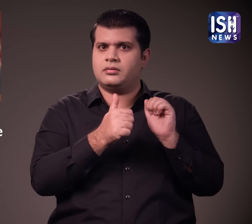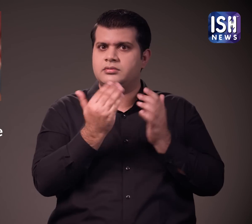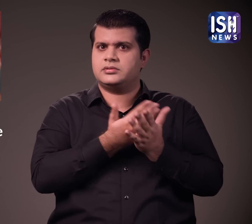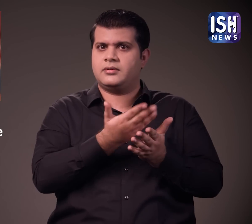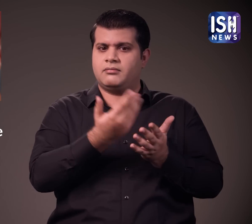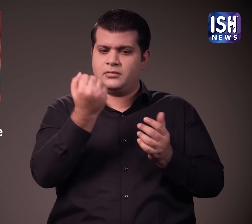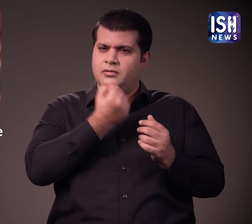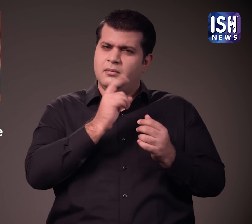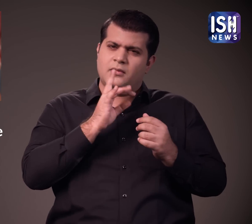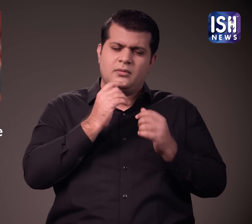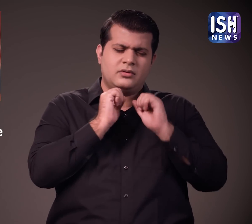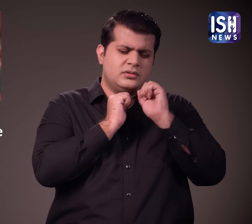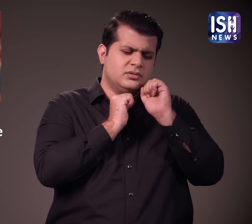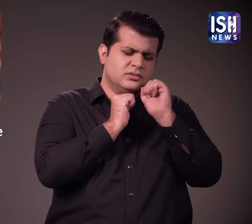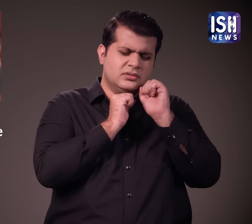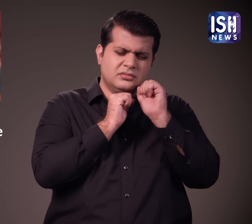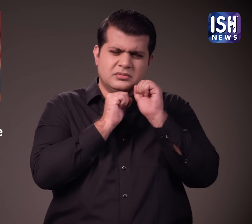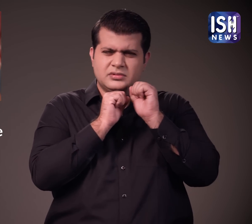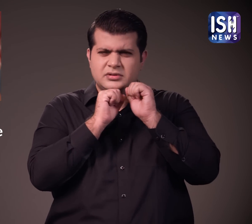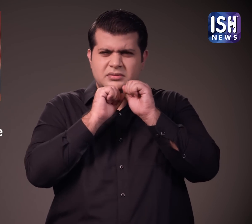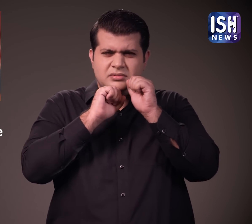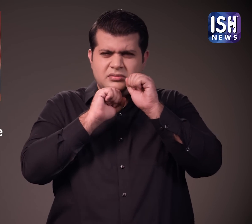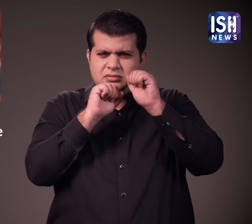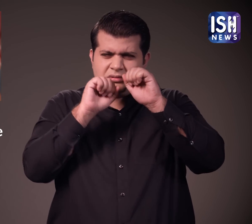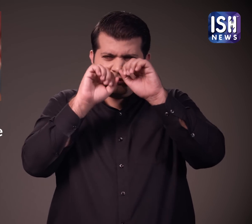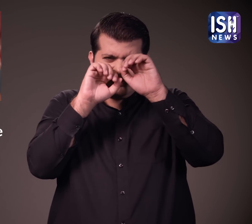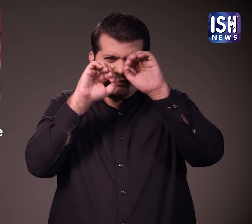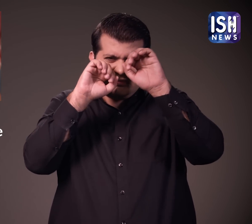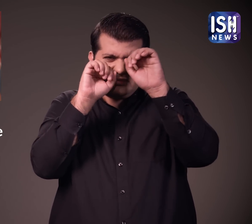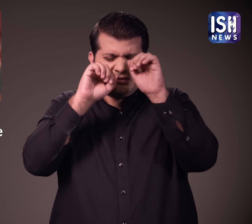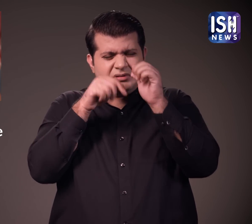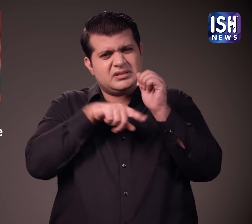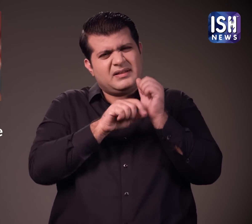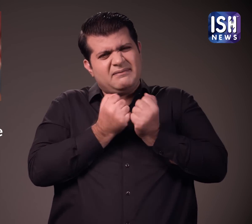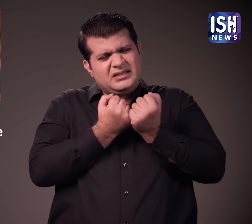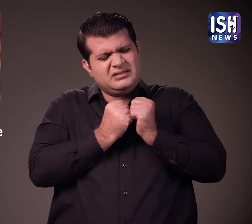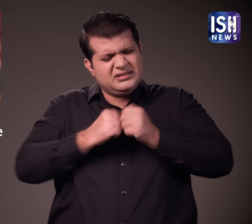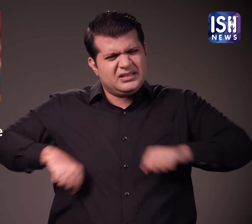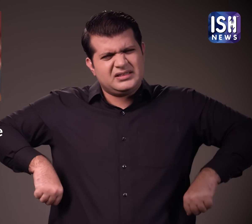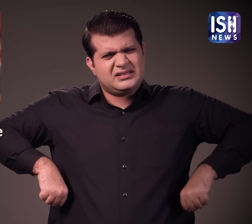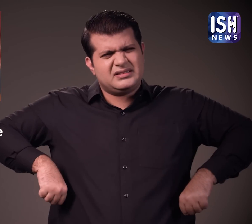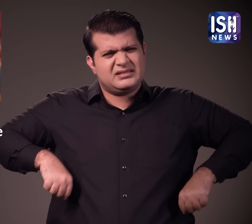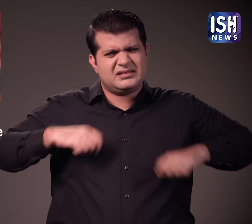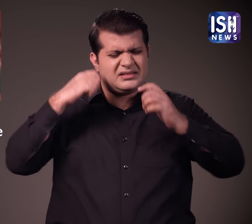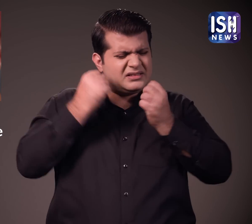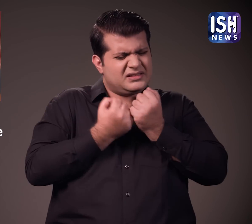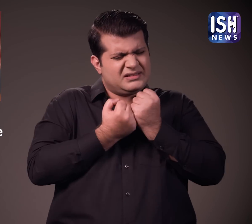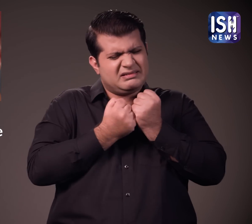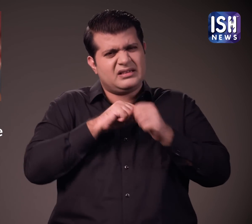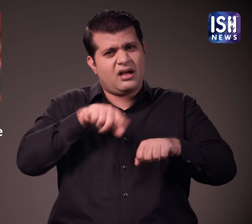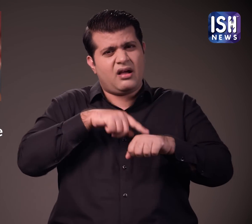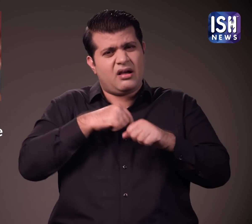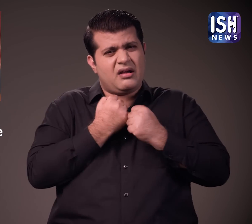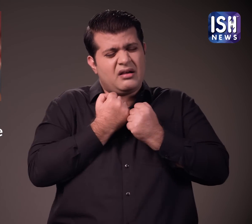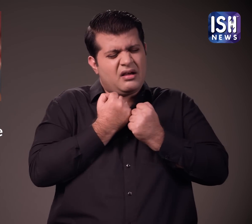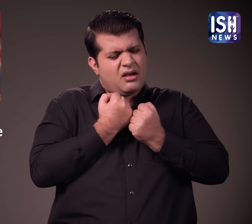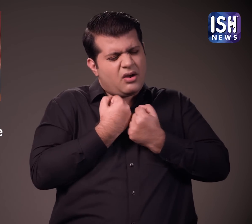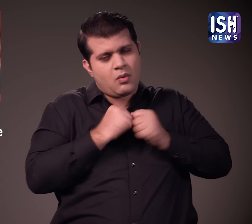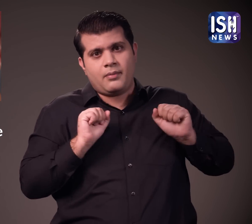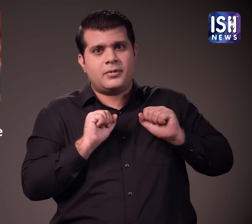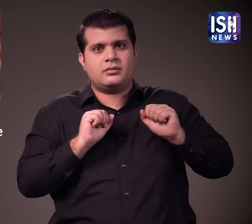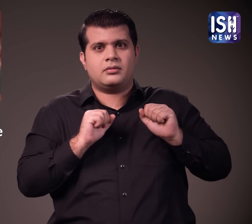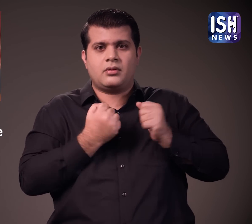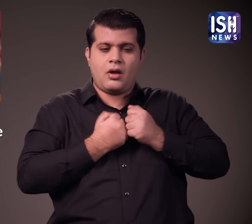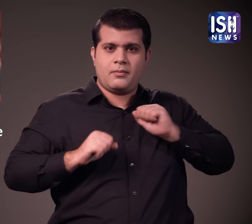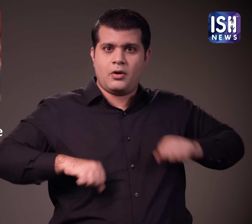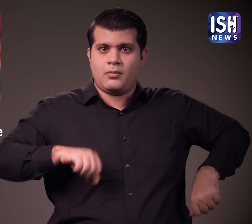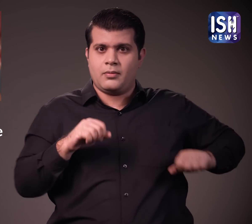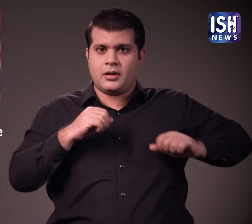She was in immense pain but safe. After trying for hours, Sook was finally able to free her hands from the duct tape.